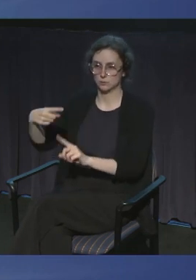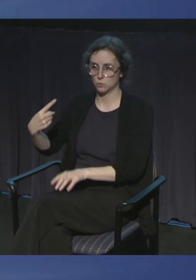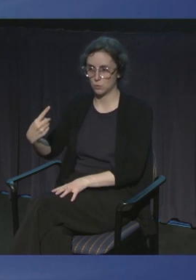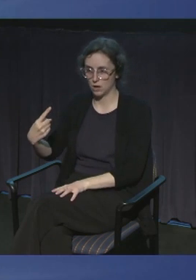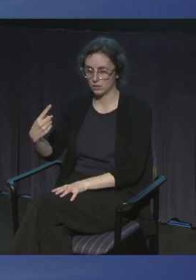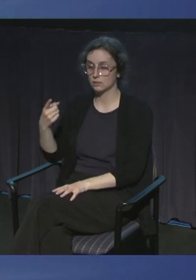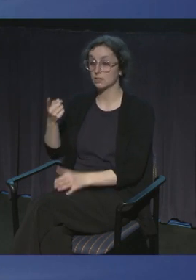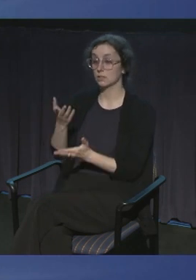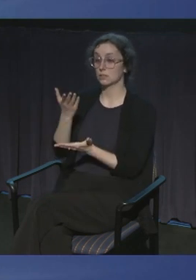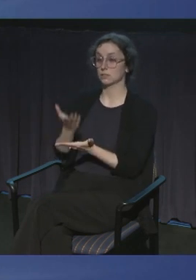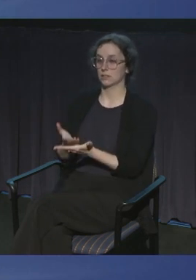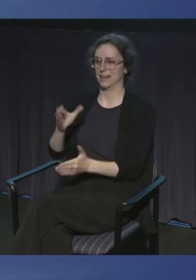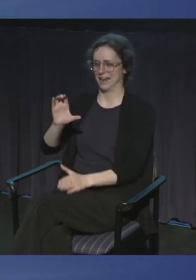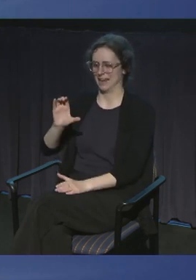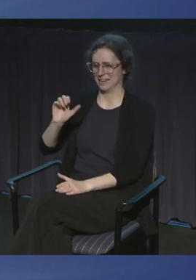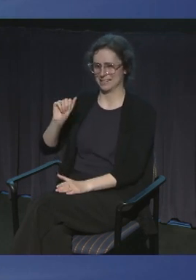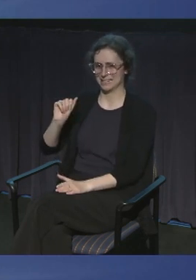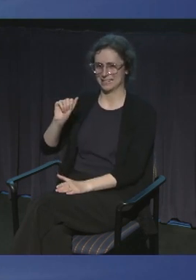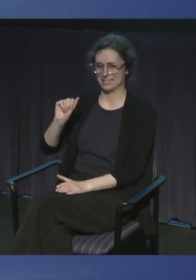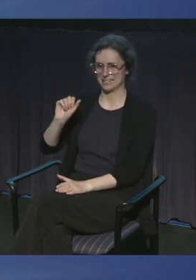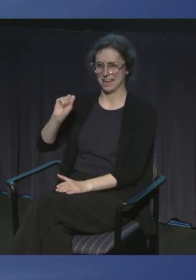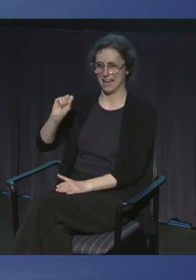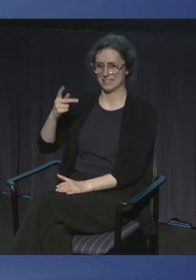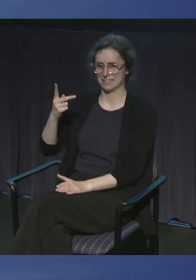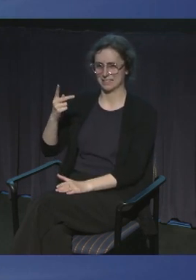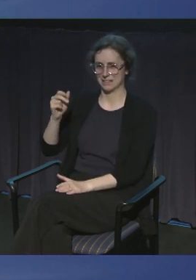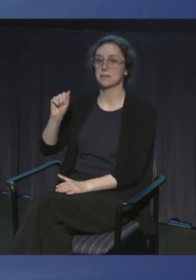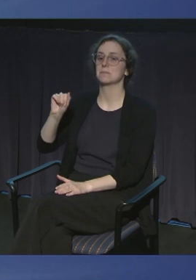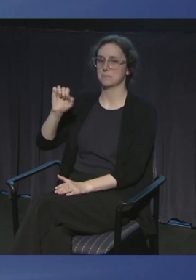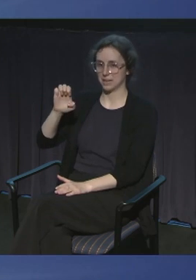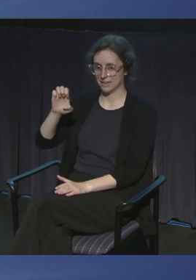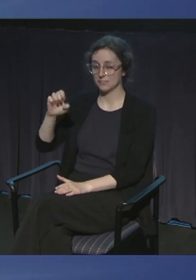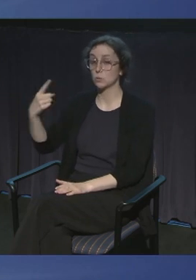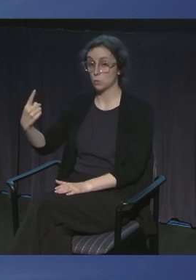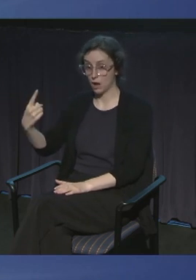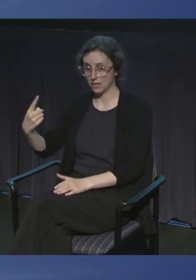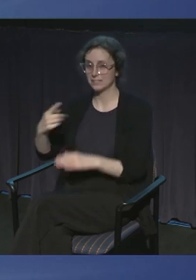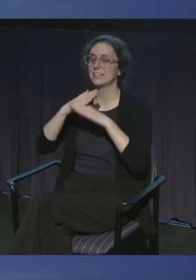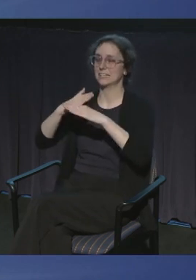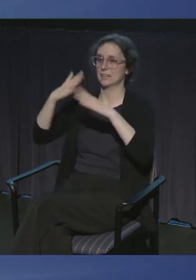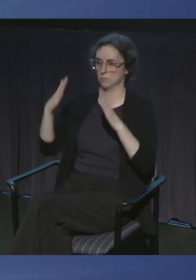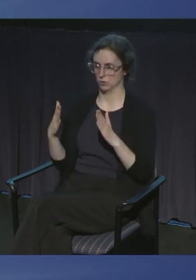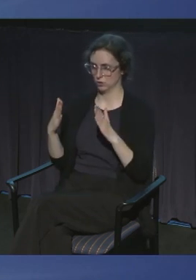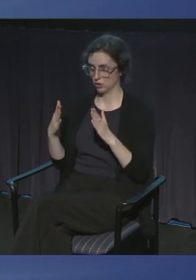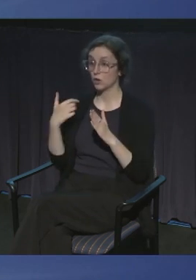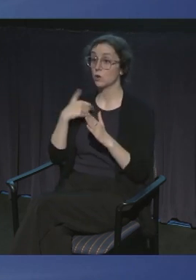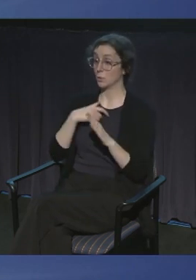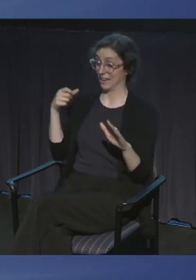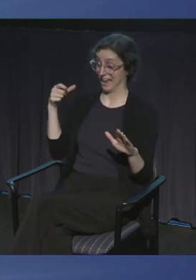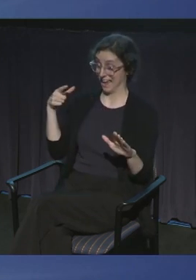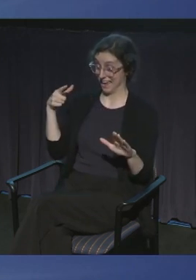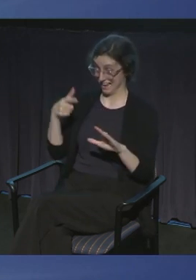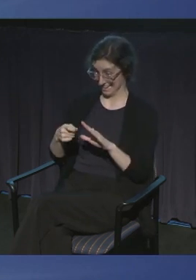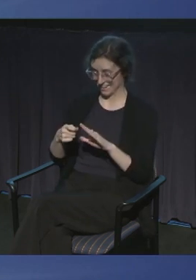IS CASPASE 1 INDEPENDENT BECAUSE WE USE THE CASPASE 1 INHIBITOR AND I WOULD GET